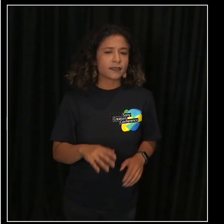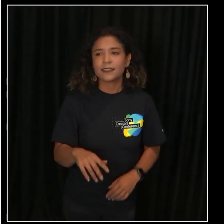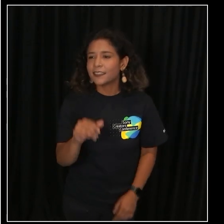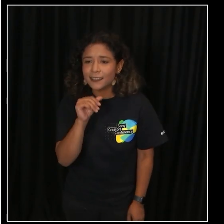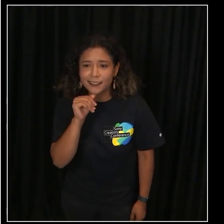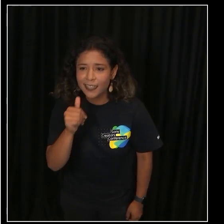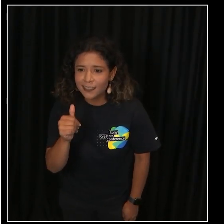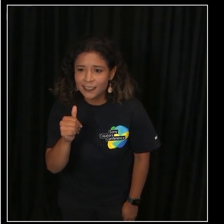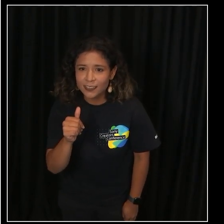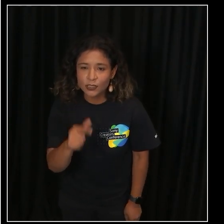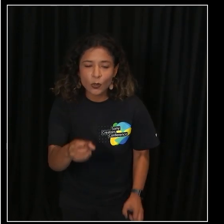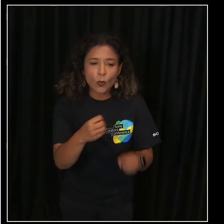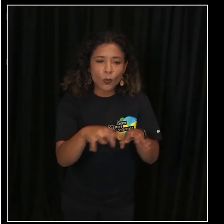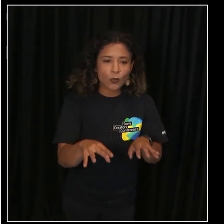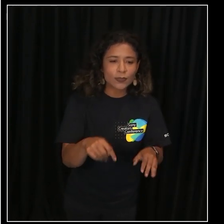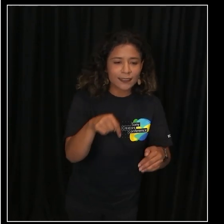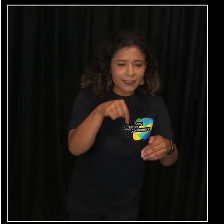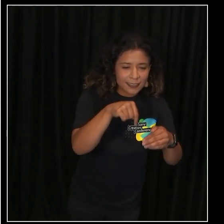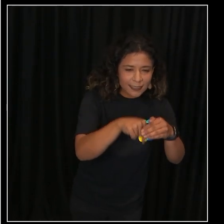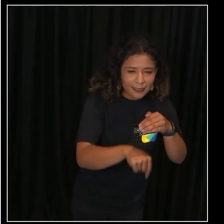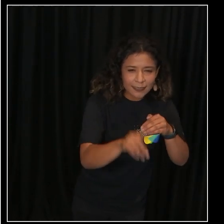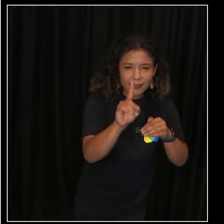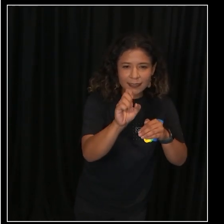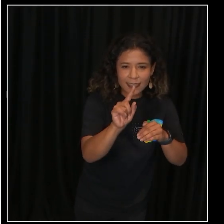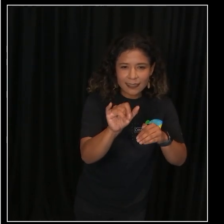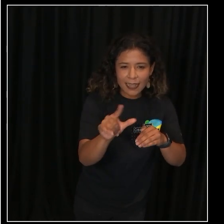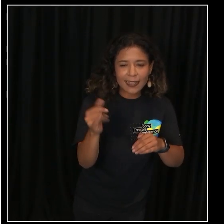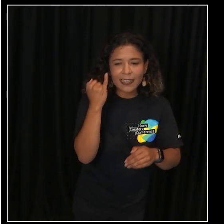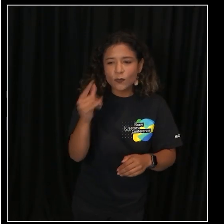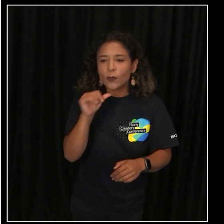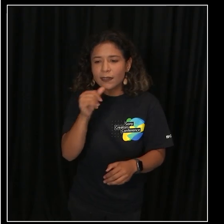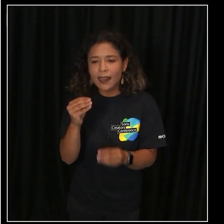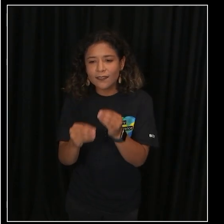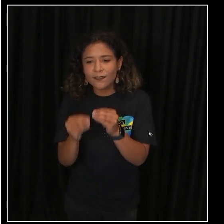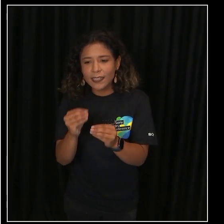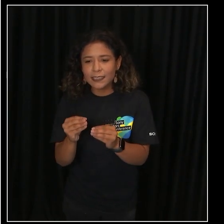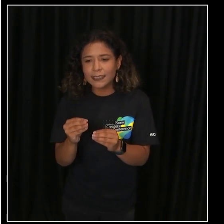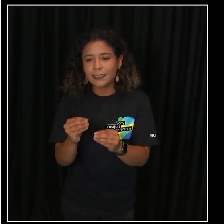Well, you lose legitimate detail and you still don't fix the actual bad corner cases.